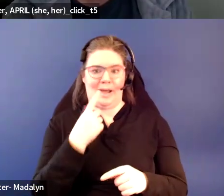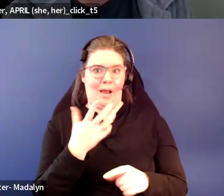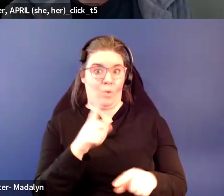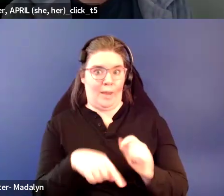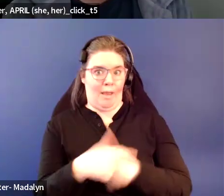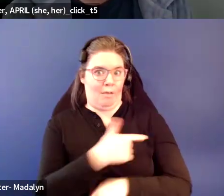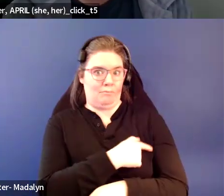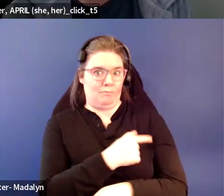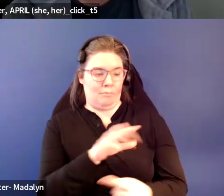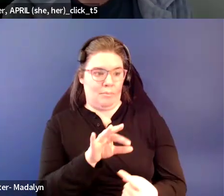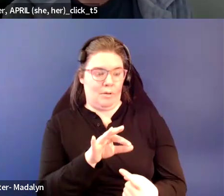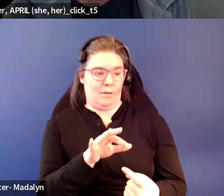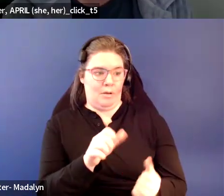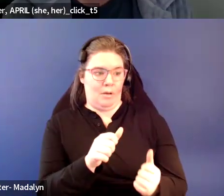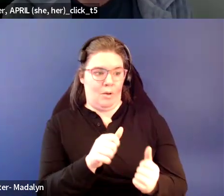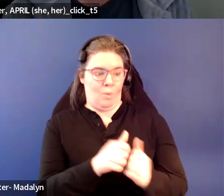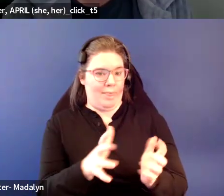Carolyn Grawi: have people's names. and